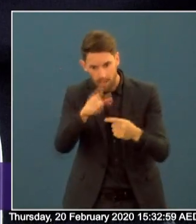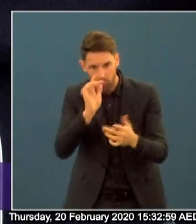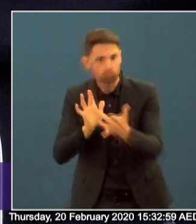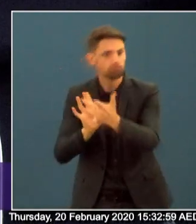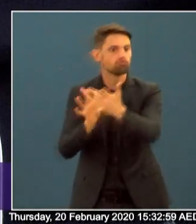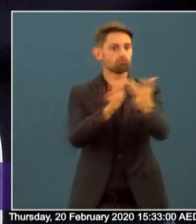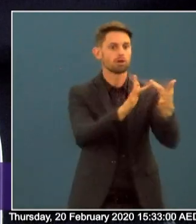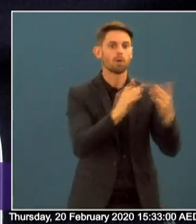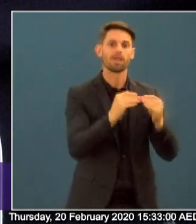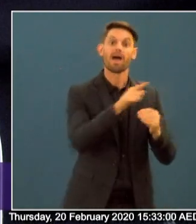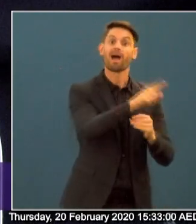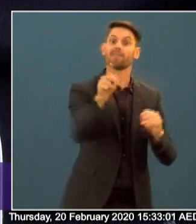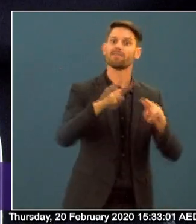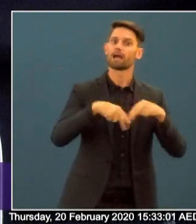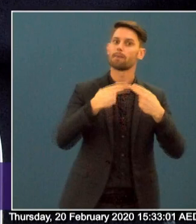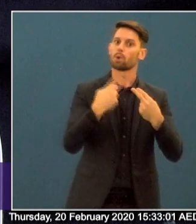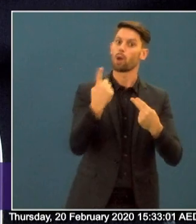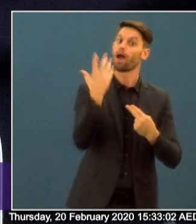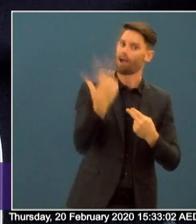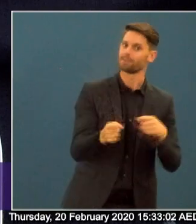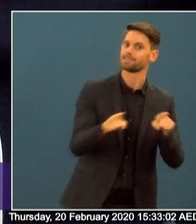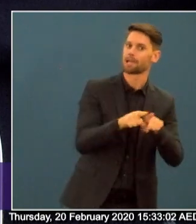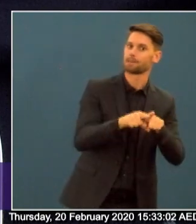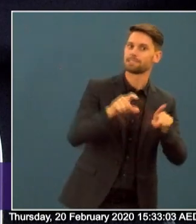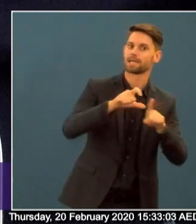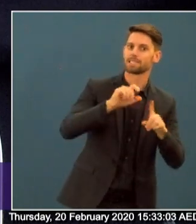Down syndrome, as well as specialist medical care where that's required.